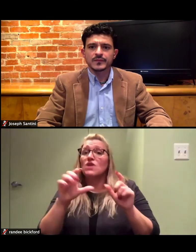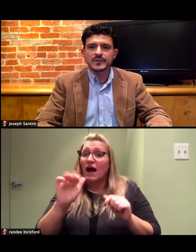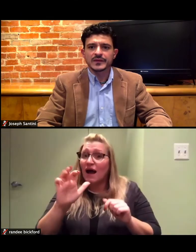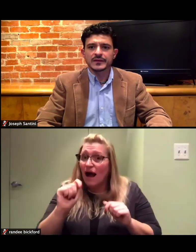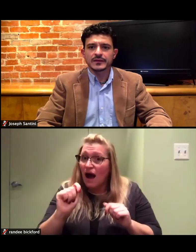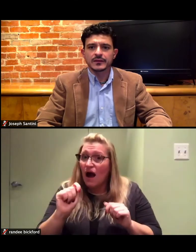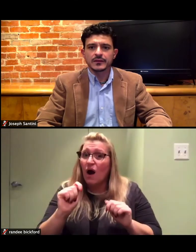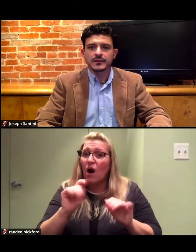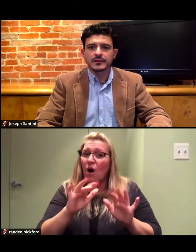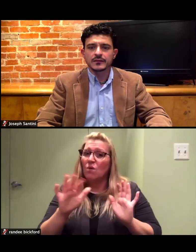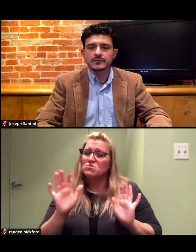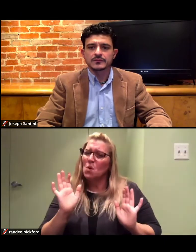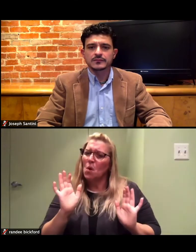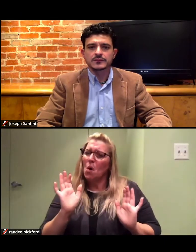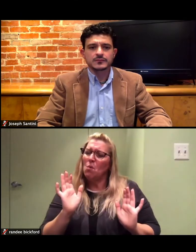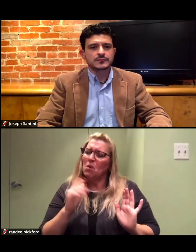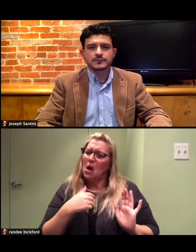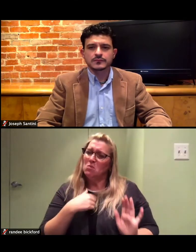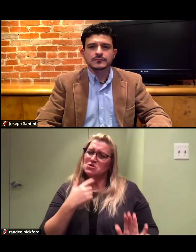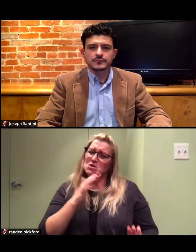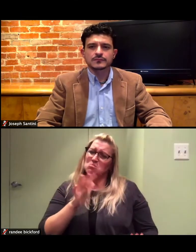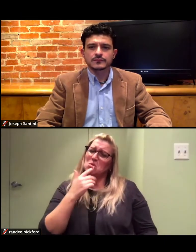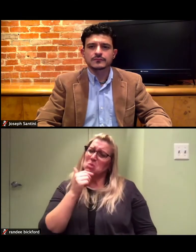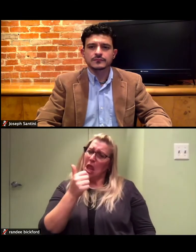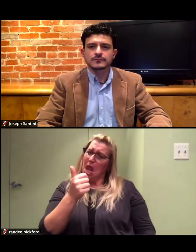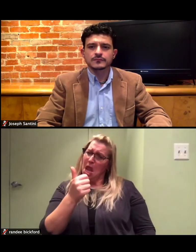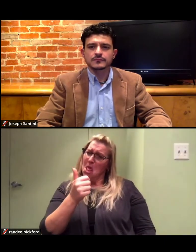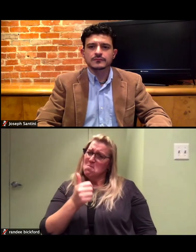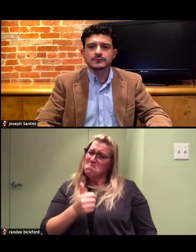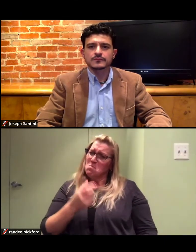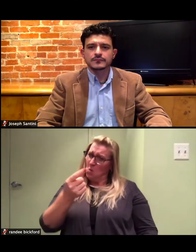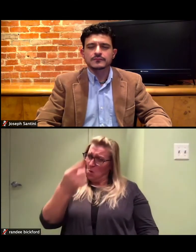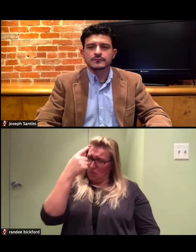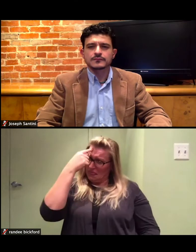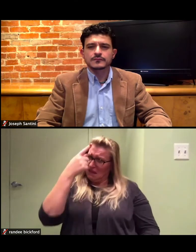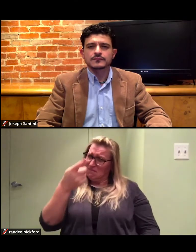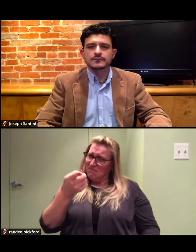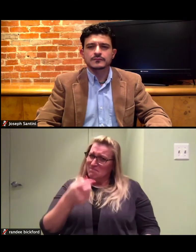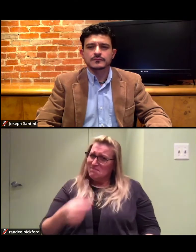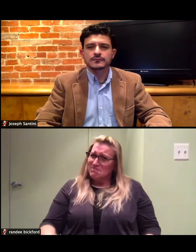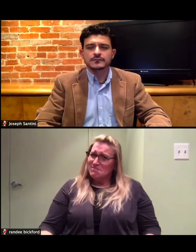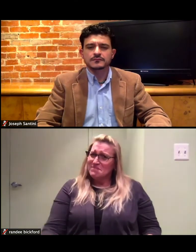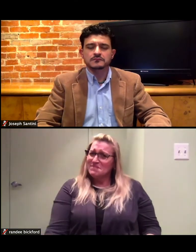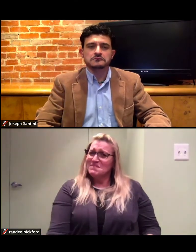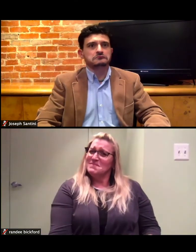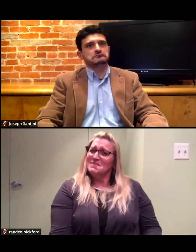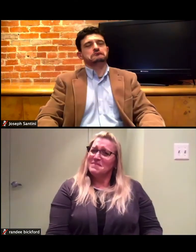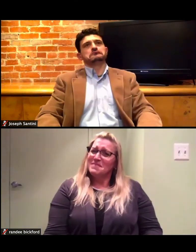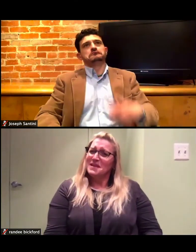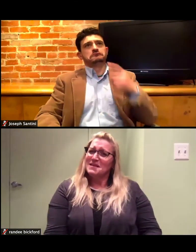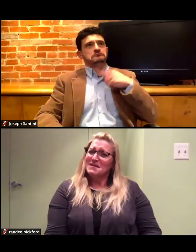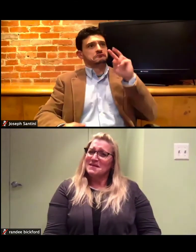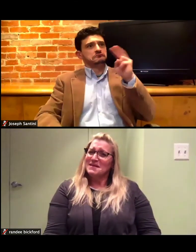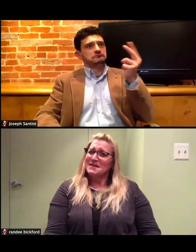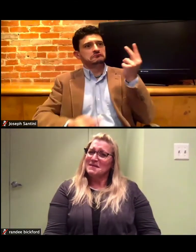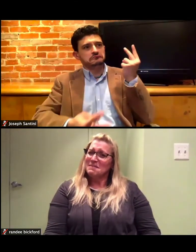And when they're 15, they can open a checking account and start to manage that independently. So, I would say around 10. What are your thoughts Joseph?